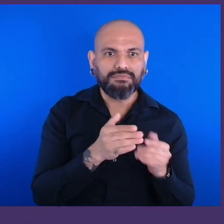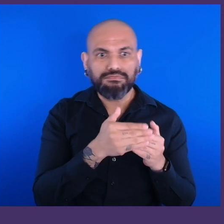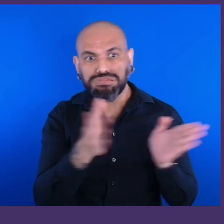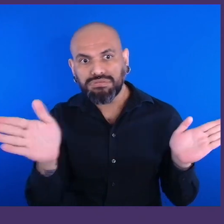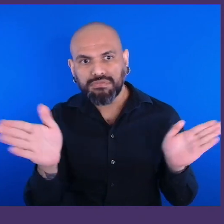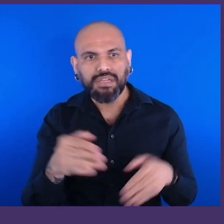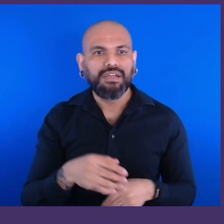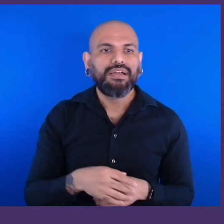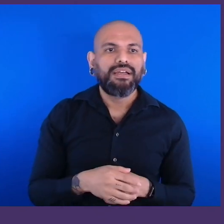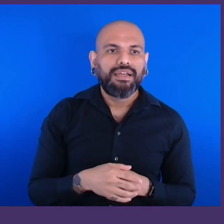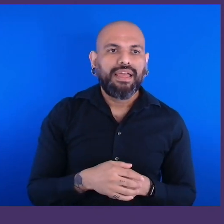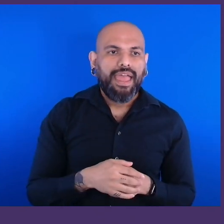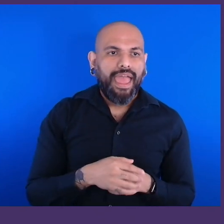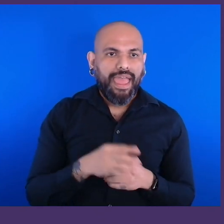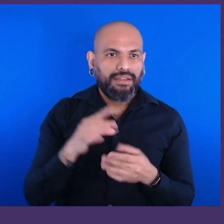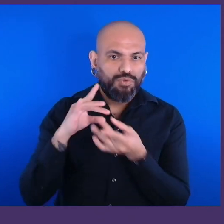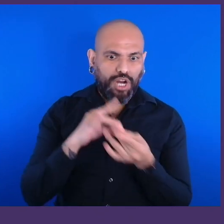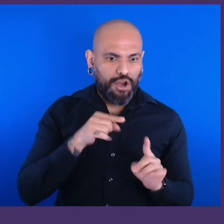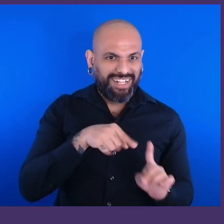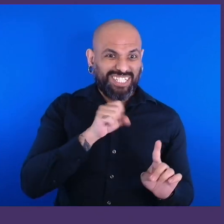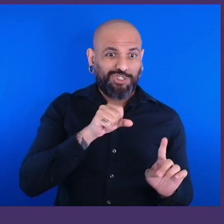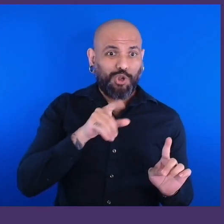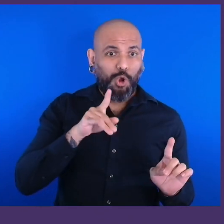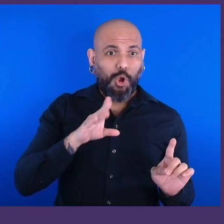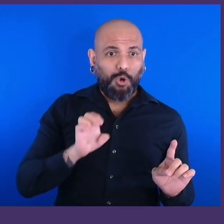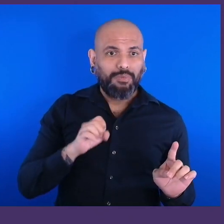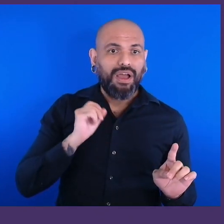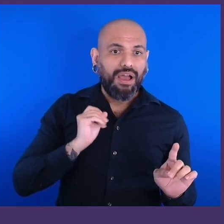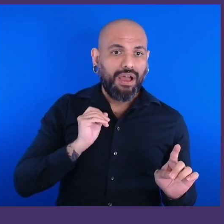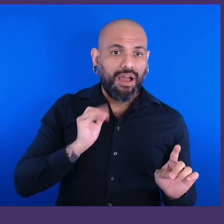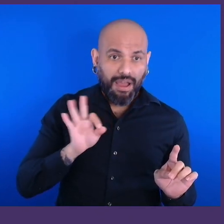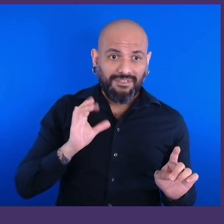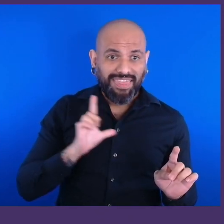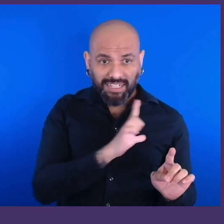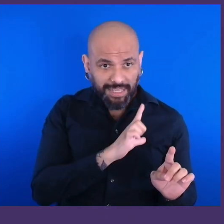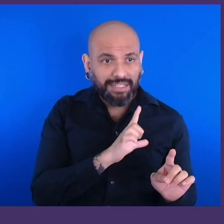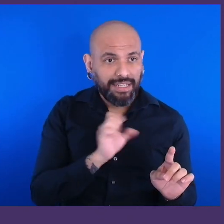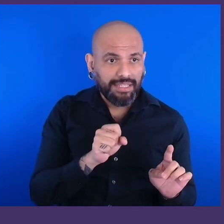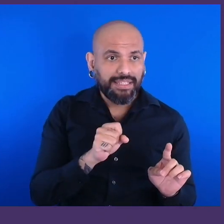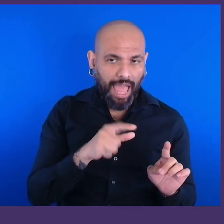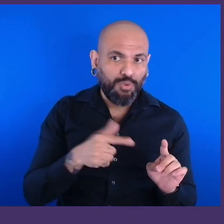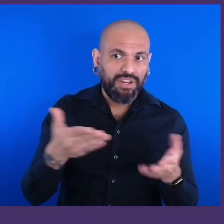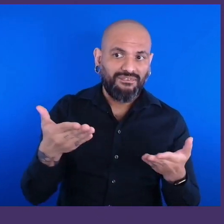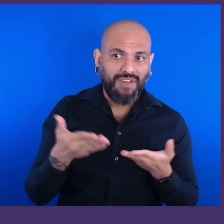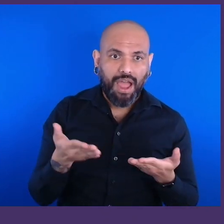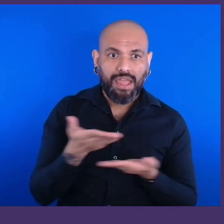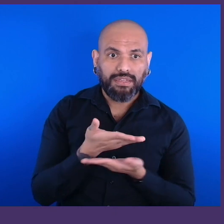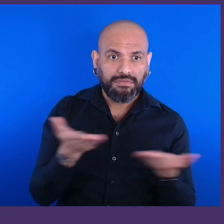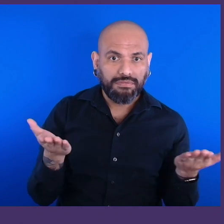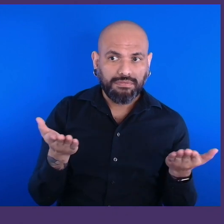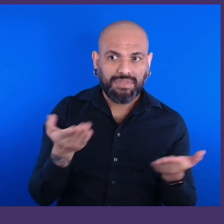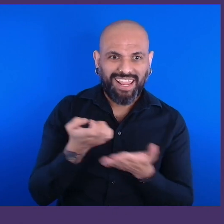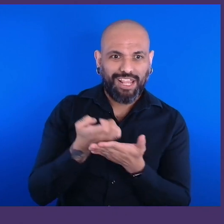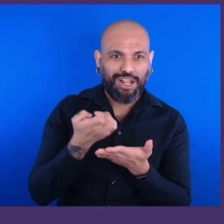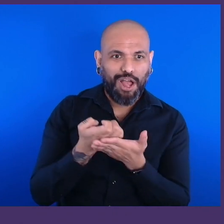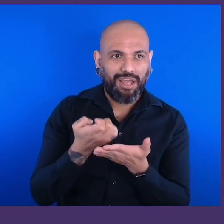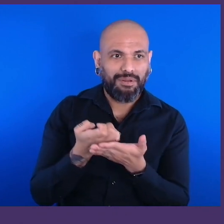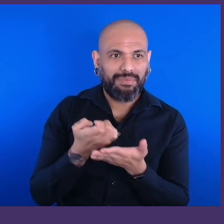I invite economic operators to look